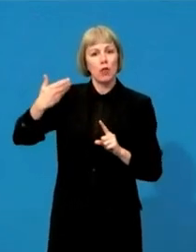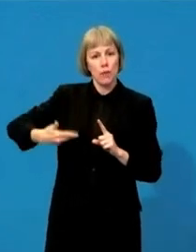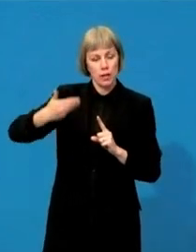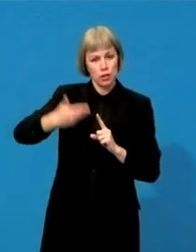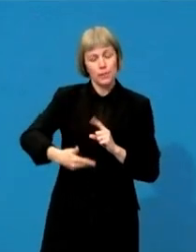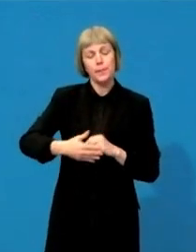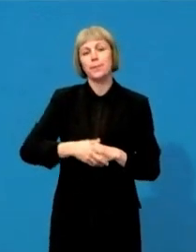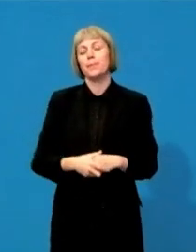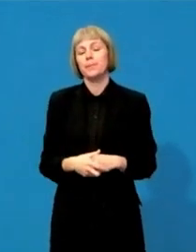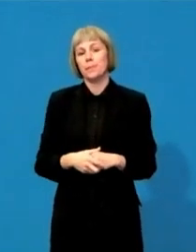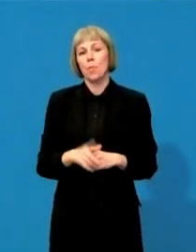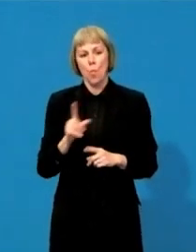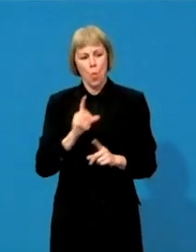And I just had a question.